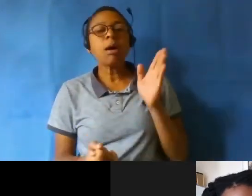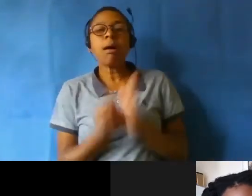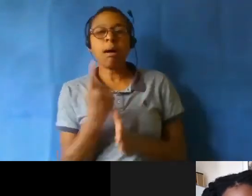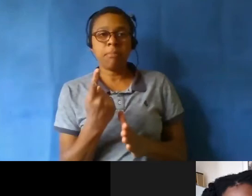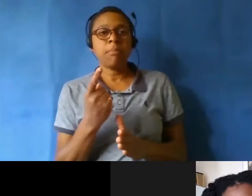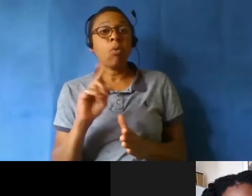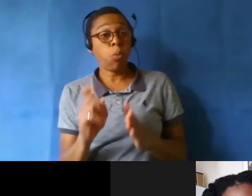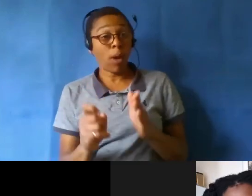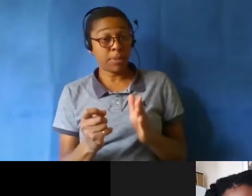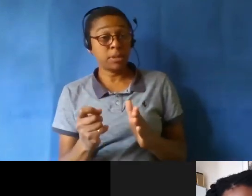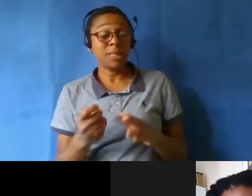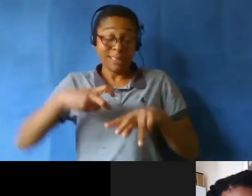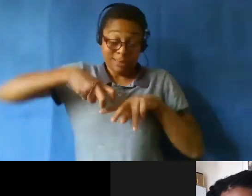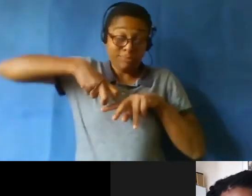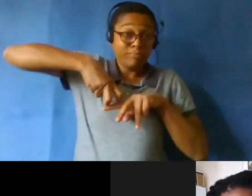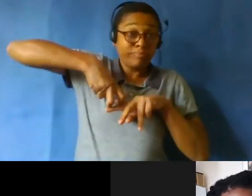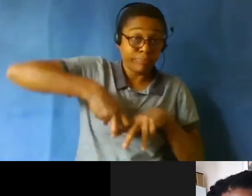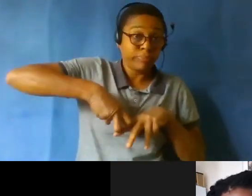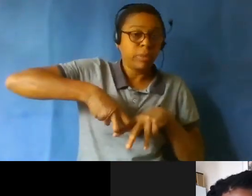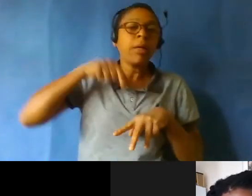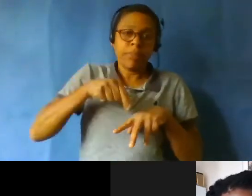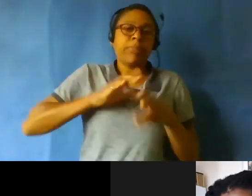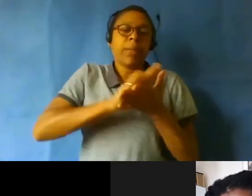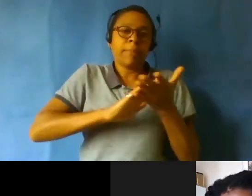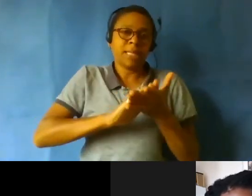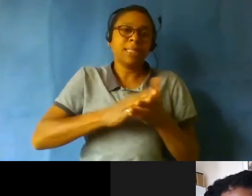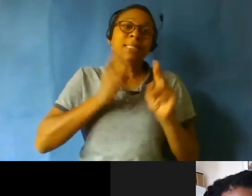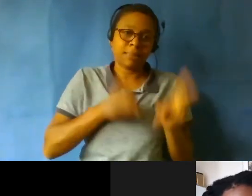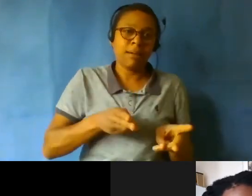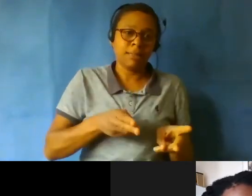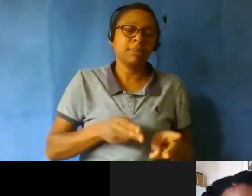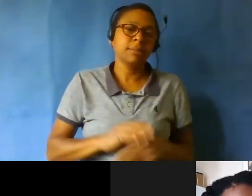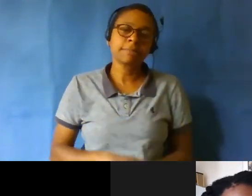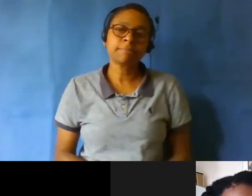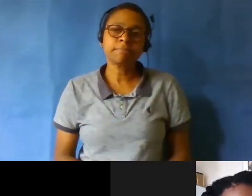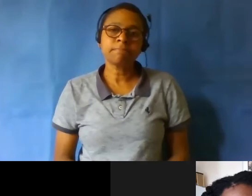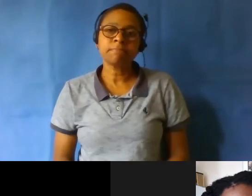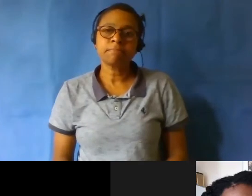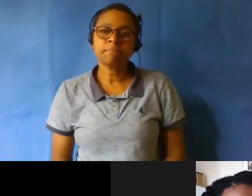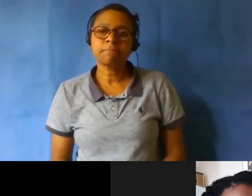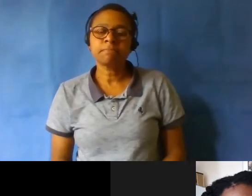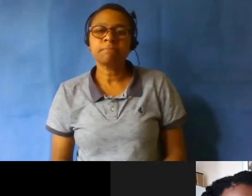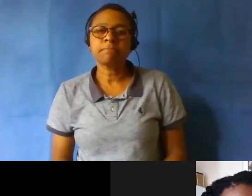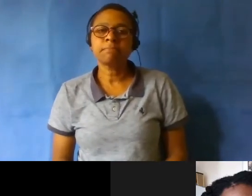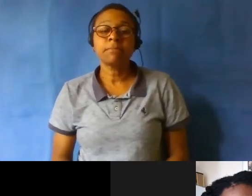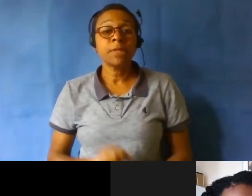seconds that led to his death the way that our skin color is used against